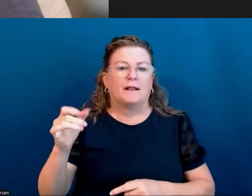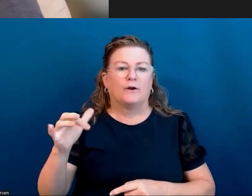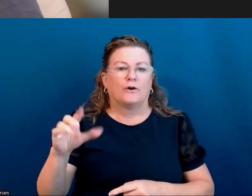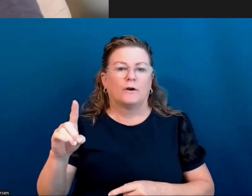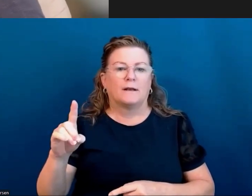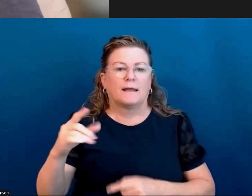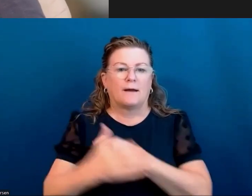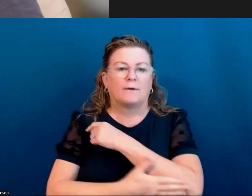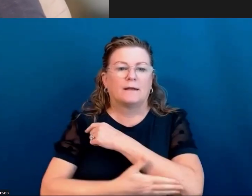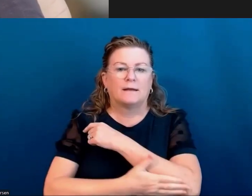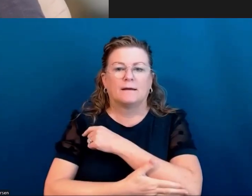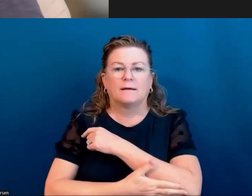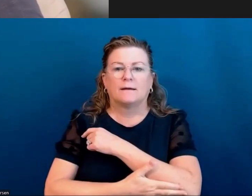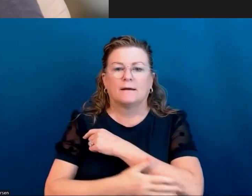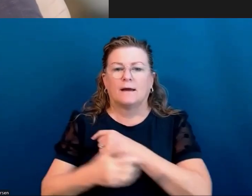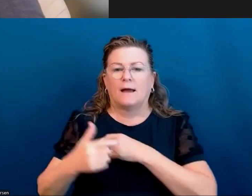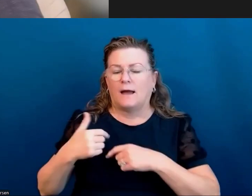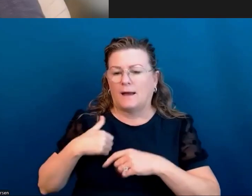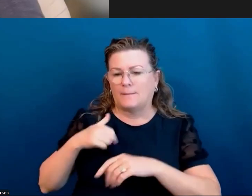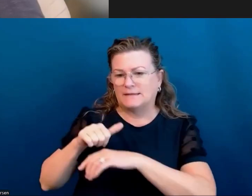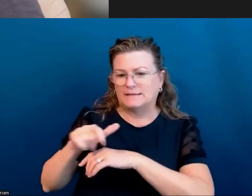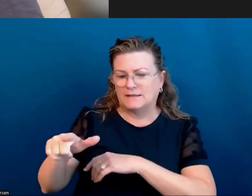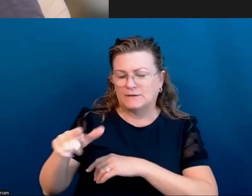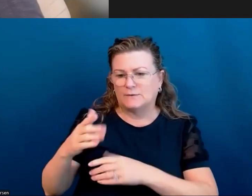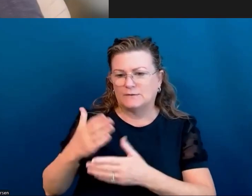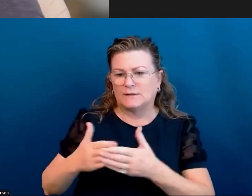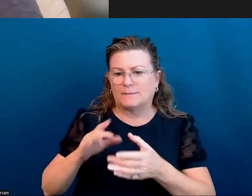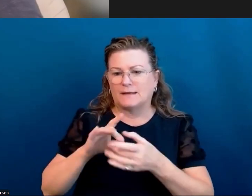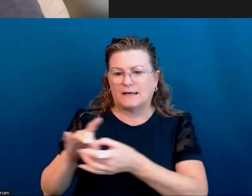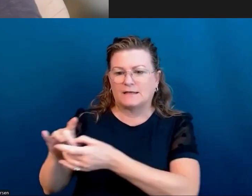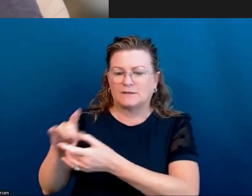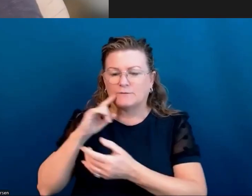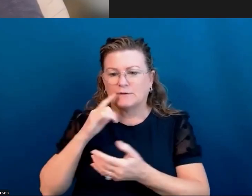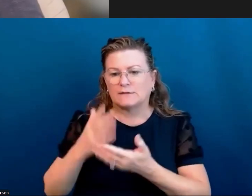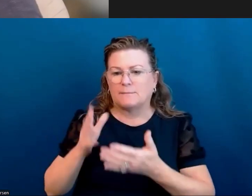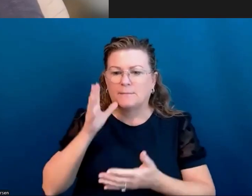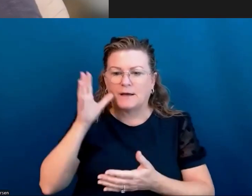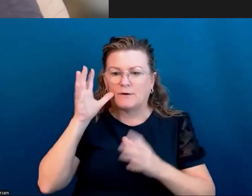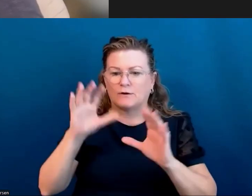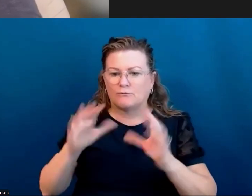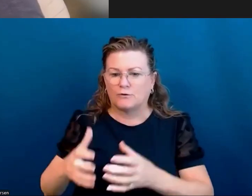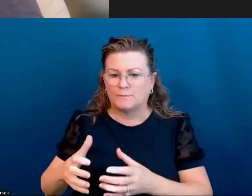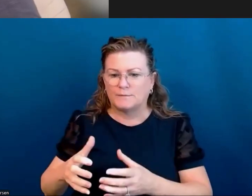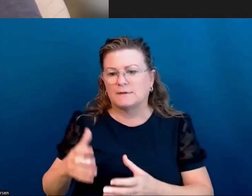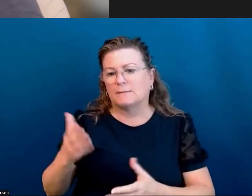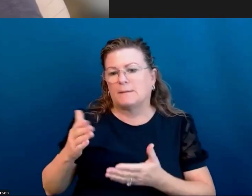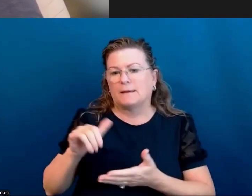Janel Preston: Okay, I'm gonna send you just some connections for some parent groups, because that might be a really great